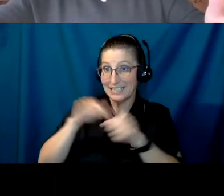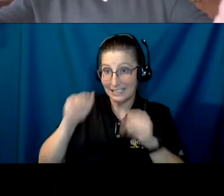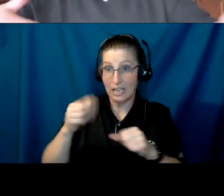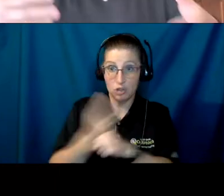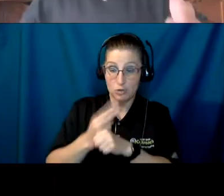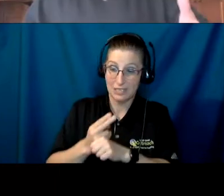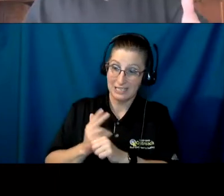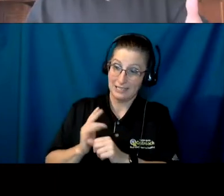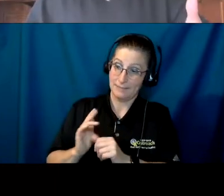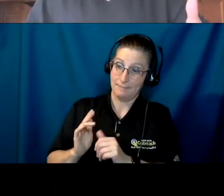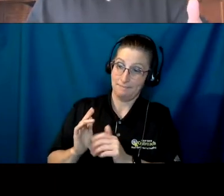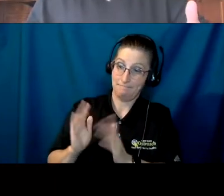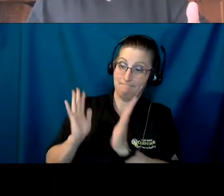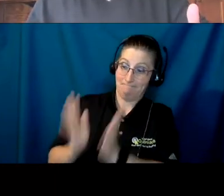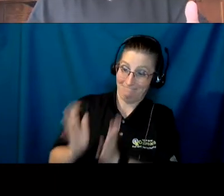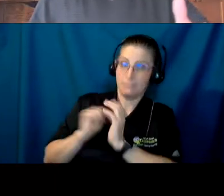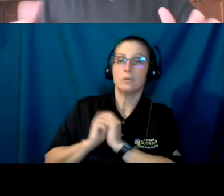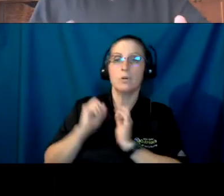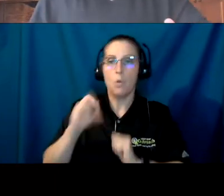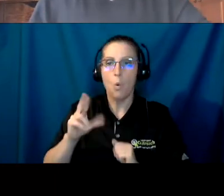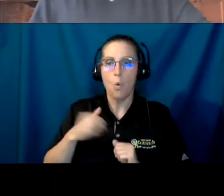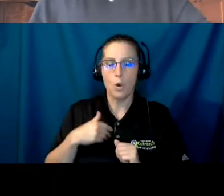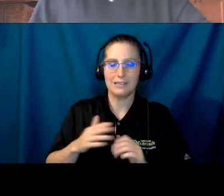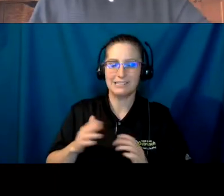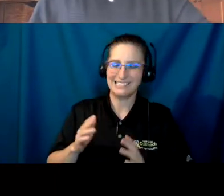are we gonna have to think about ways that we might have to adapt or modify so that the